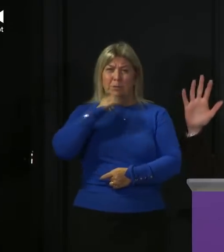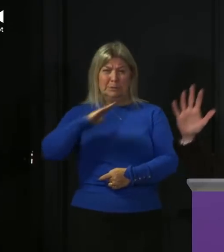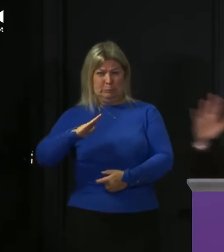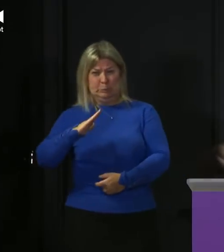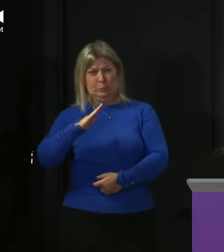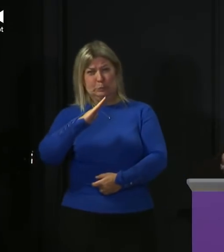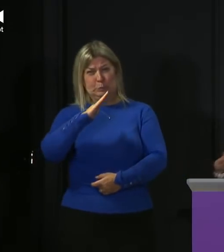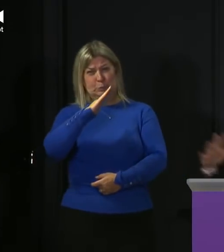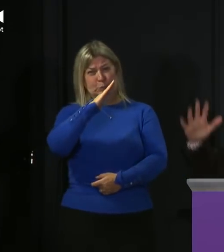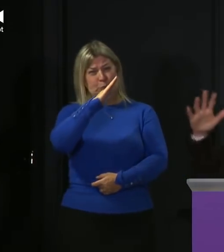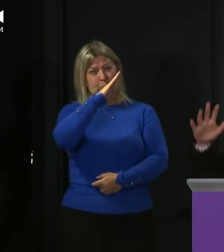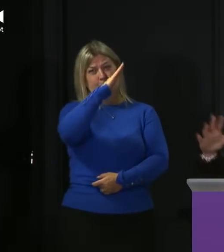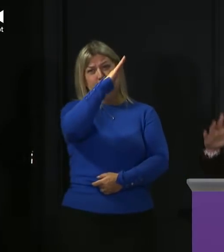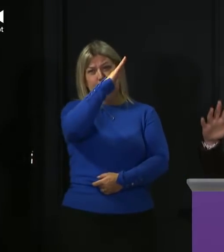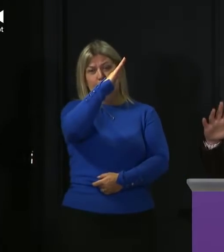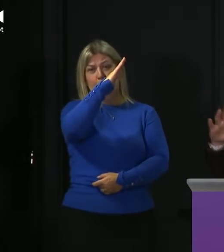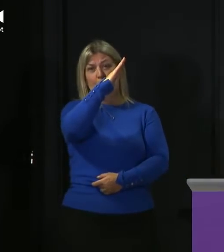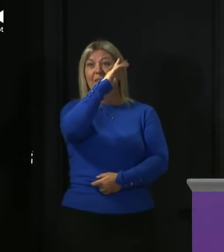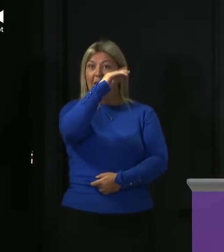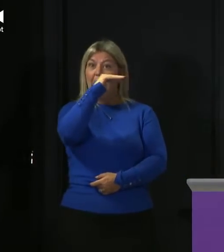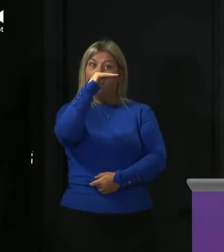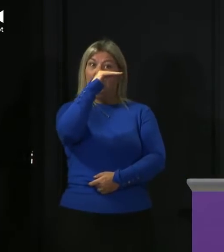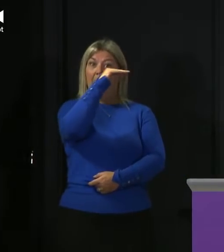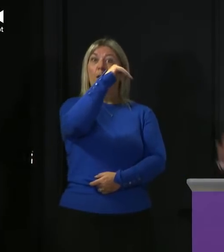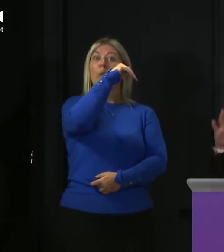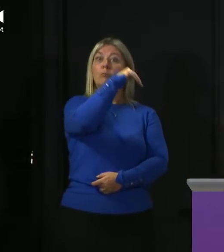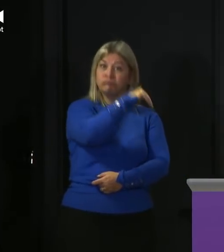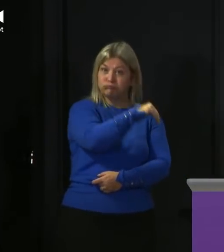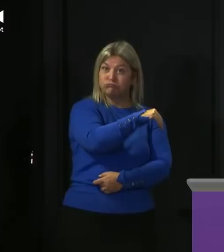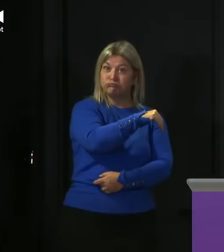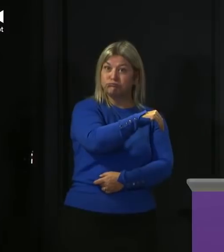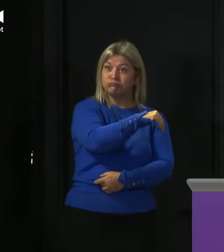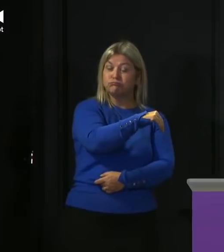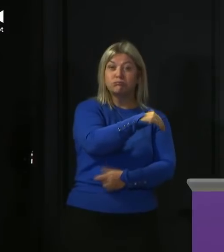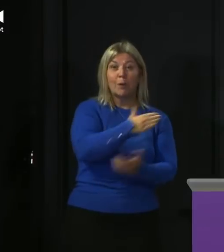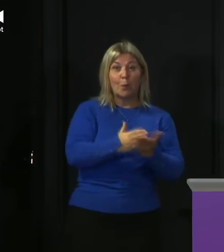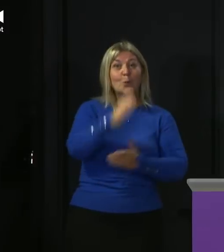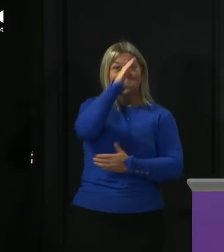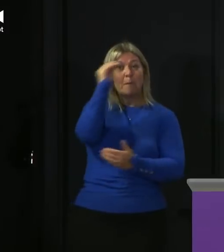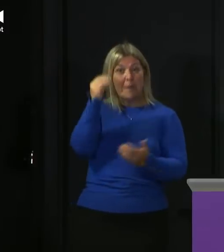never going to get it down, but we did. Over the summer we got it down to very, very low levels,